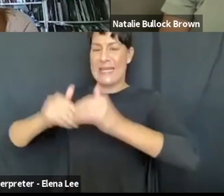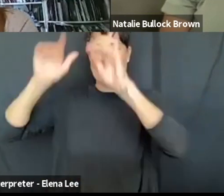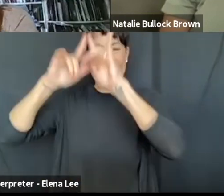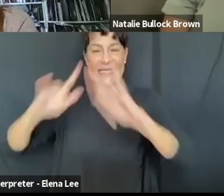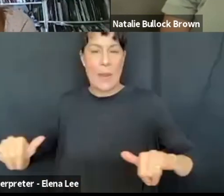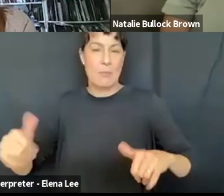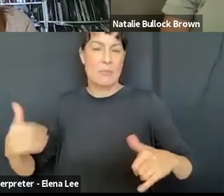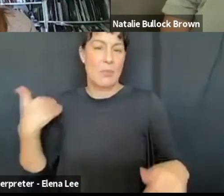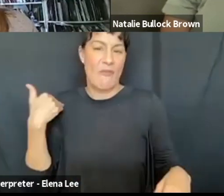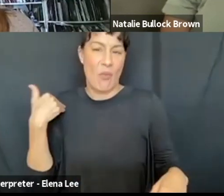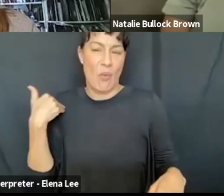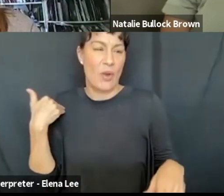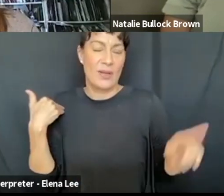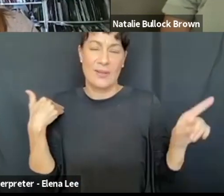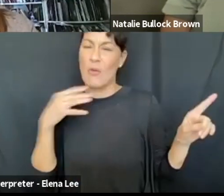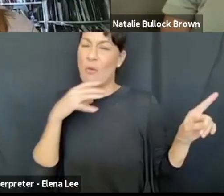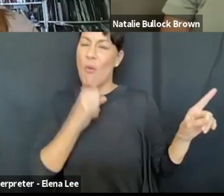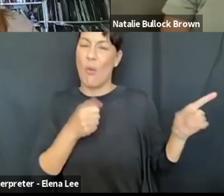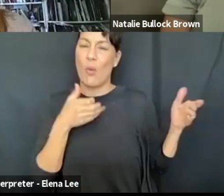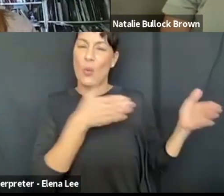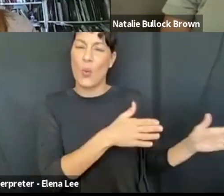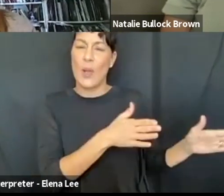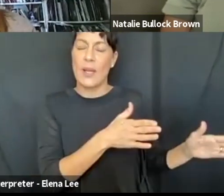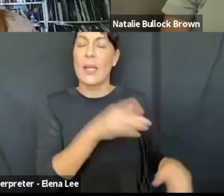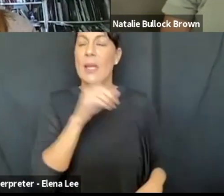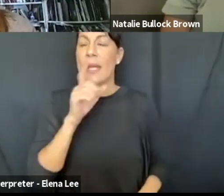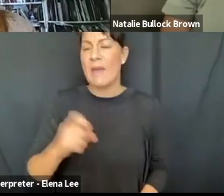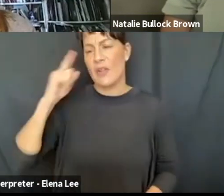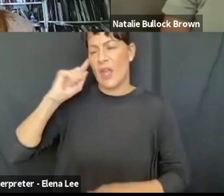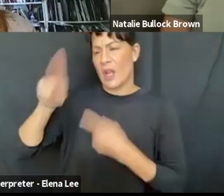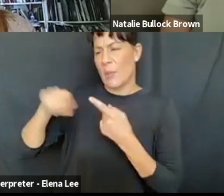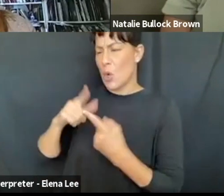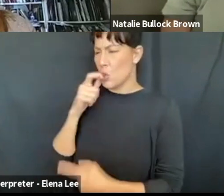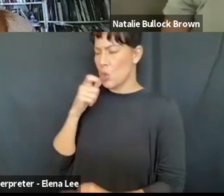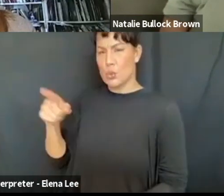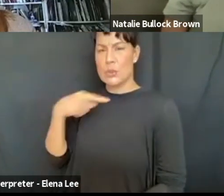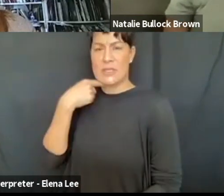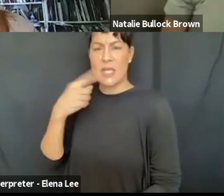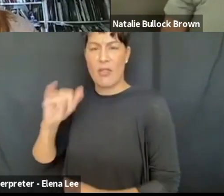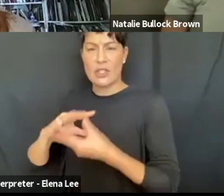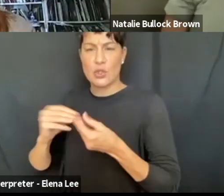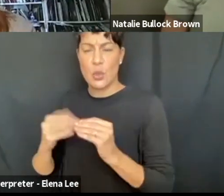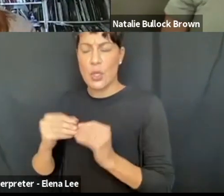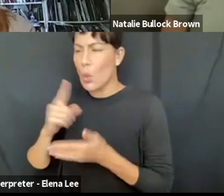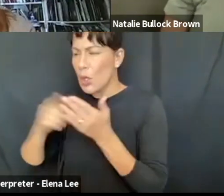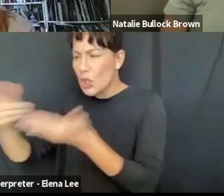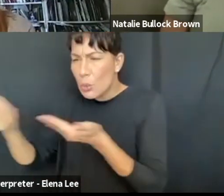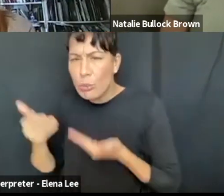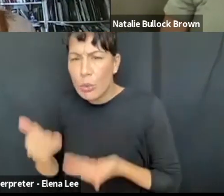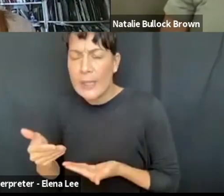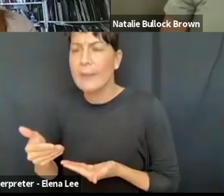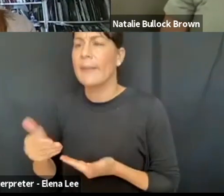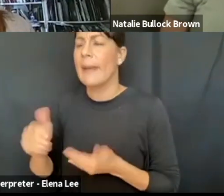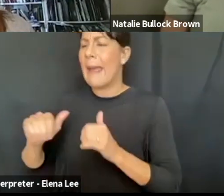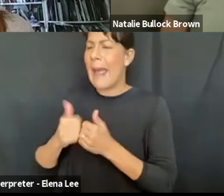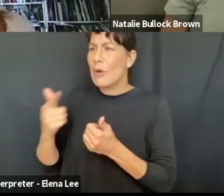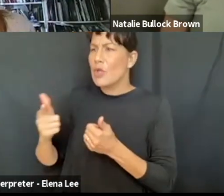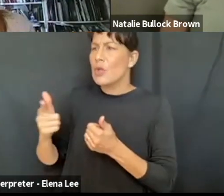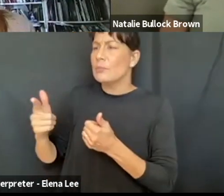that we consider who's telling the story. What do you bring to this story? How do you engage with your subjects so that they see